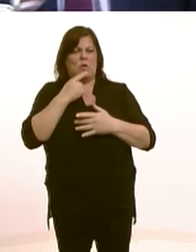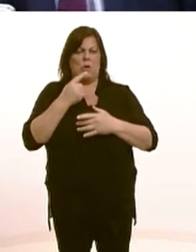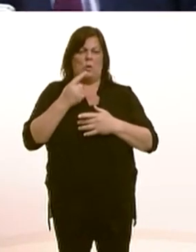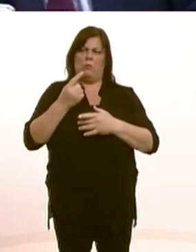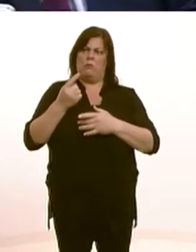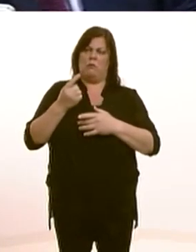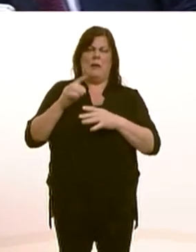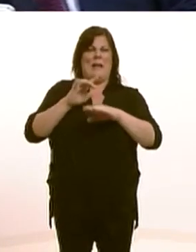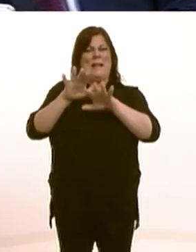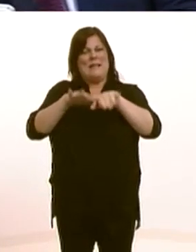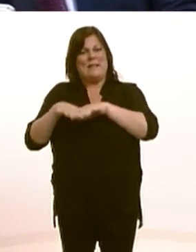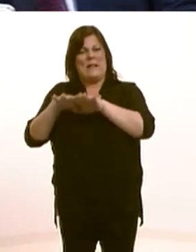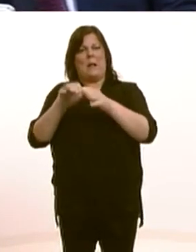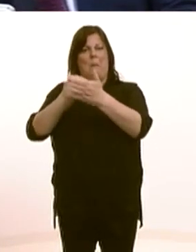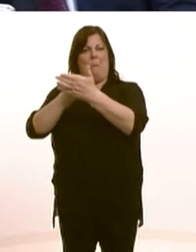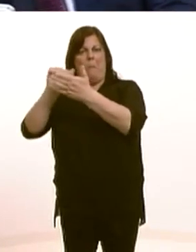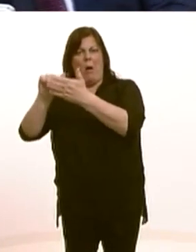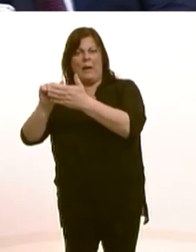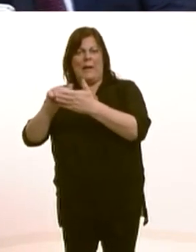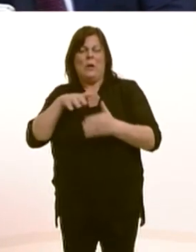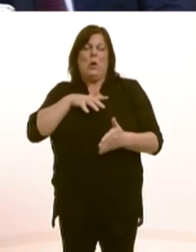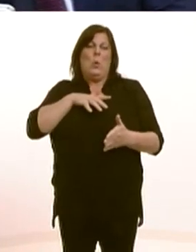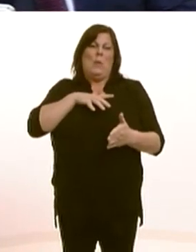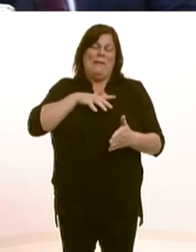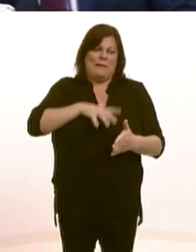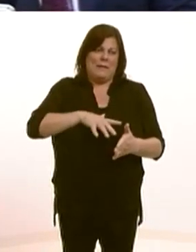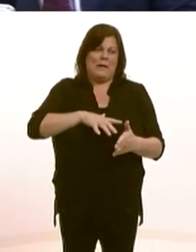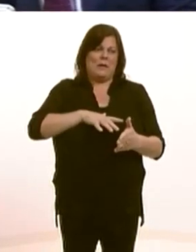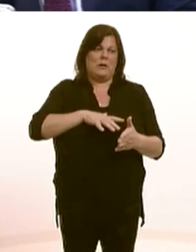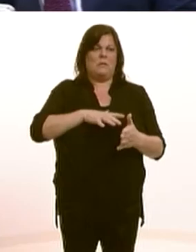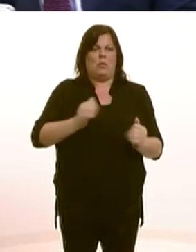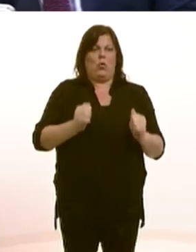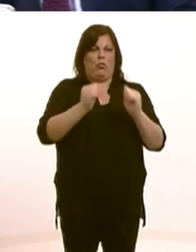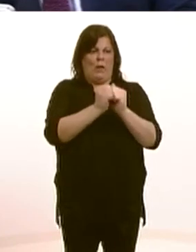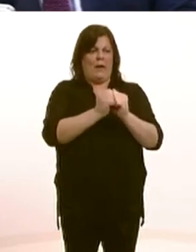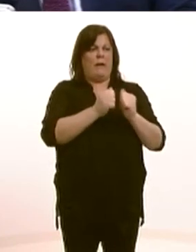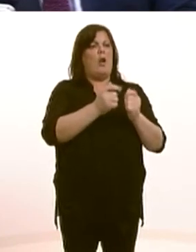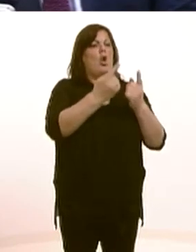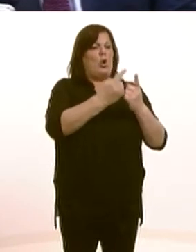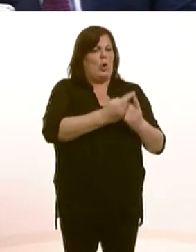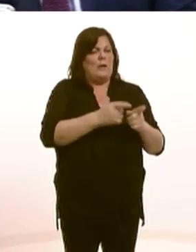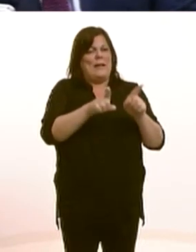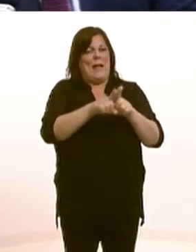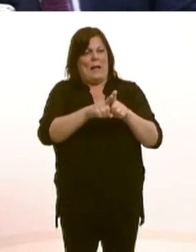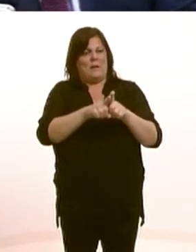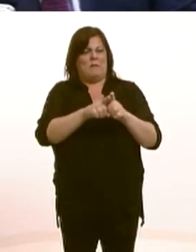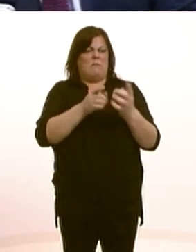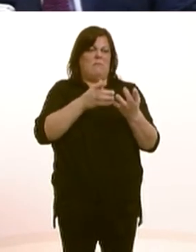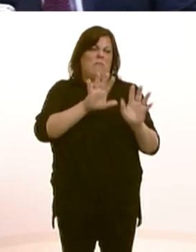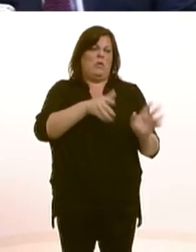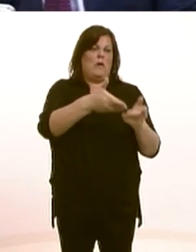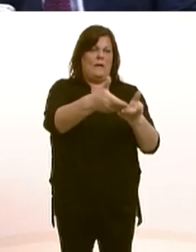Thatís something that cannot be negotiated away. I have made the suggestion of a seven-year moratorium; I think that offers a possibility